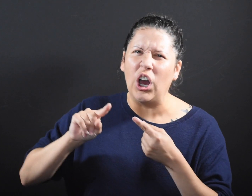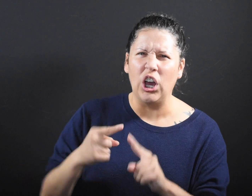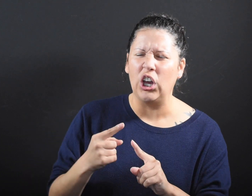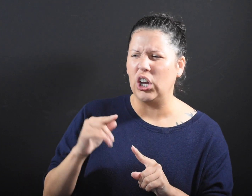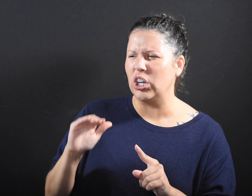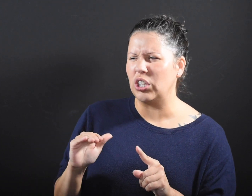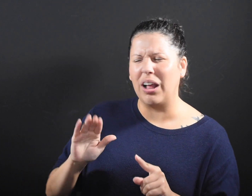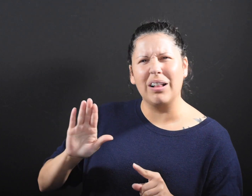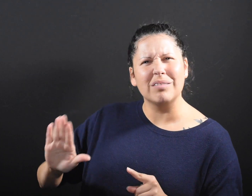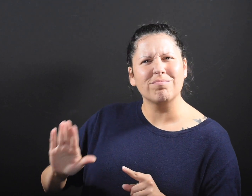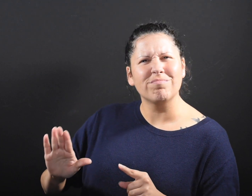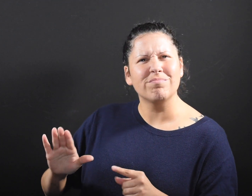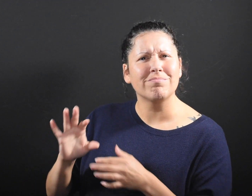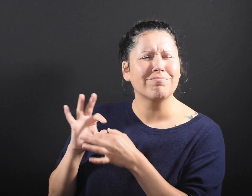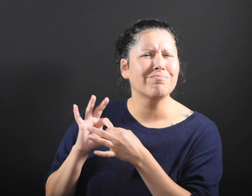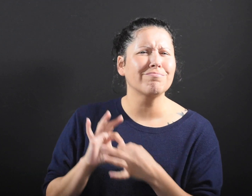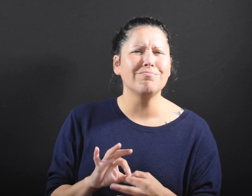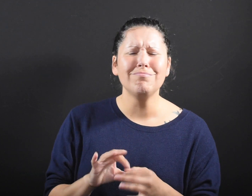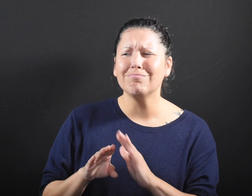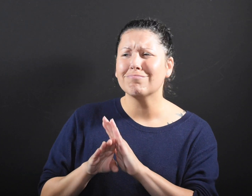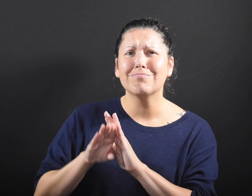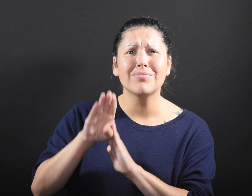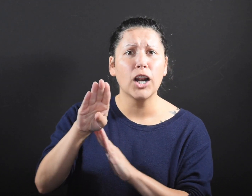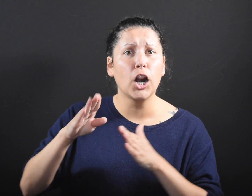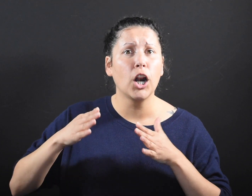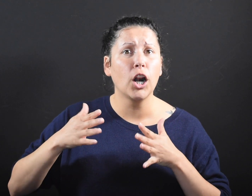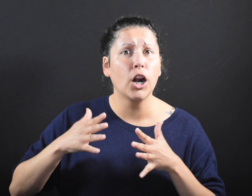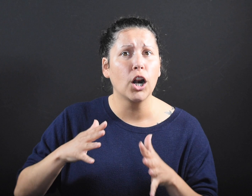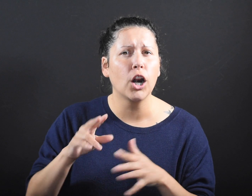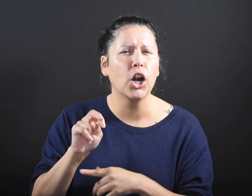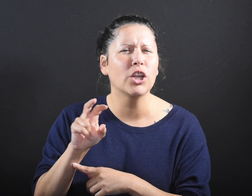Eating too much contaminated fish can harm a child's developing nervous system.